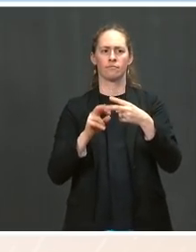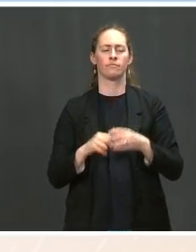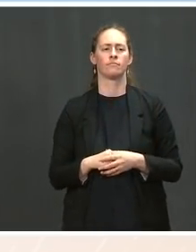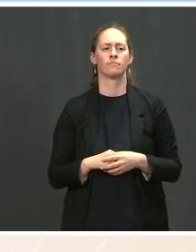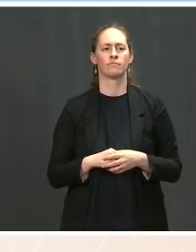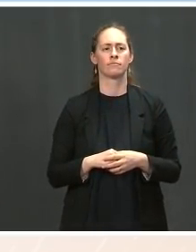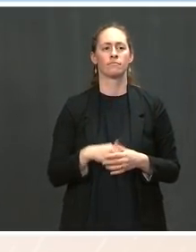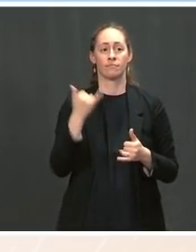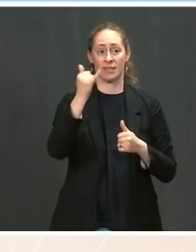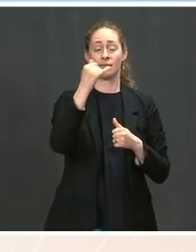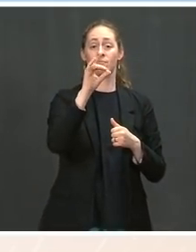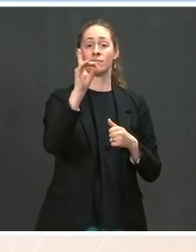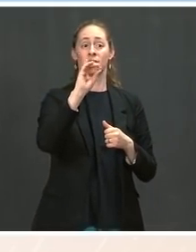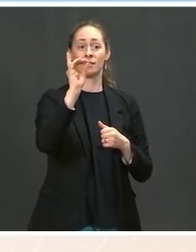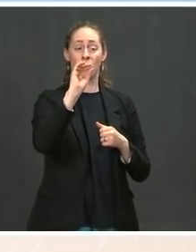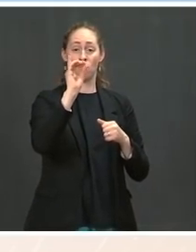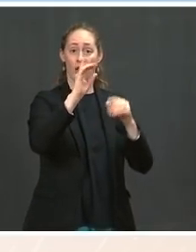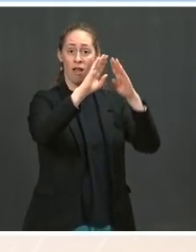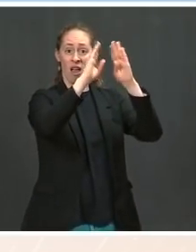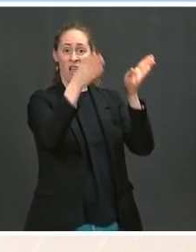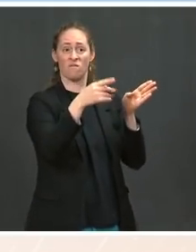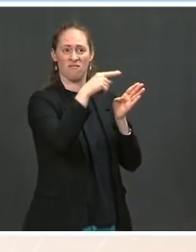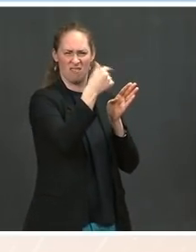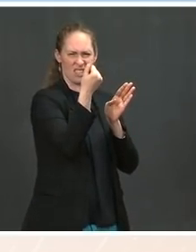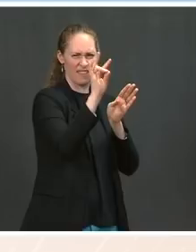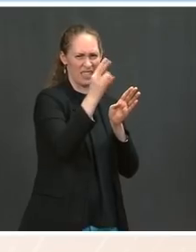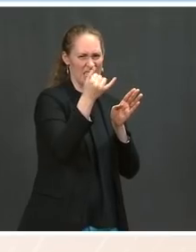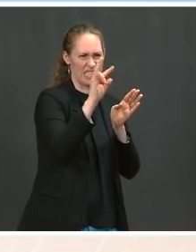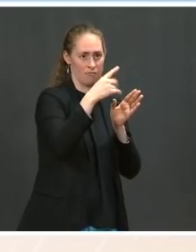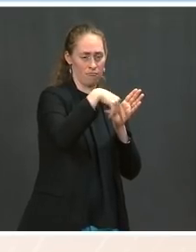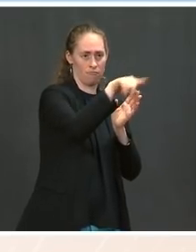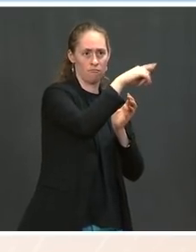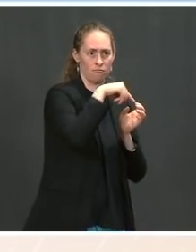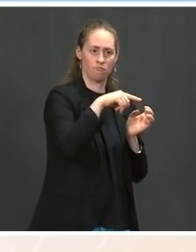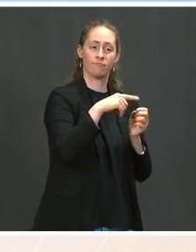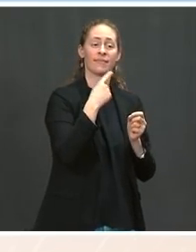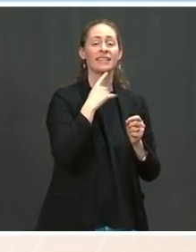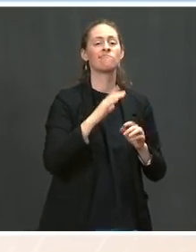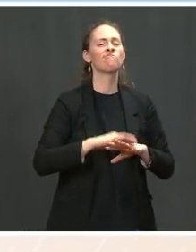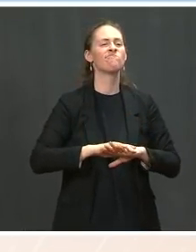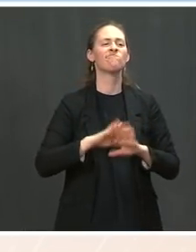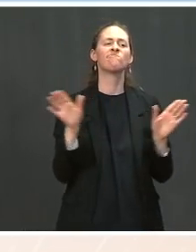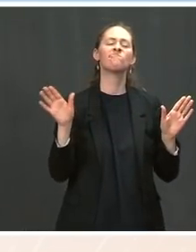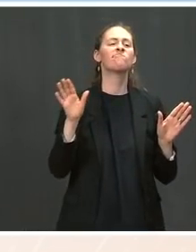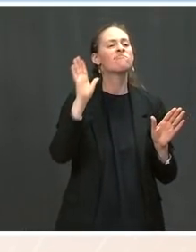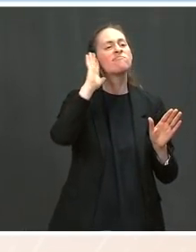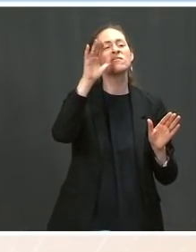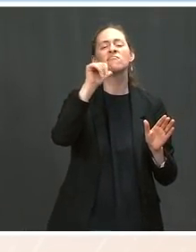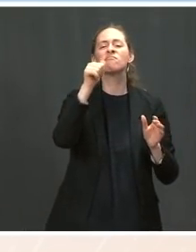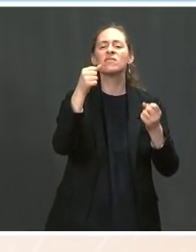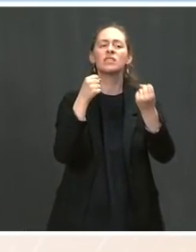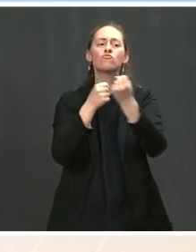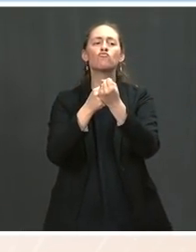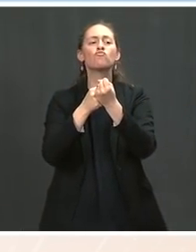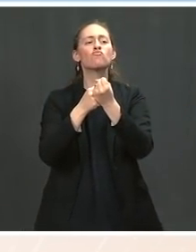that they won't support any tax legislation or the component of the infrastructure plan that the President proposed